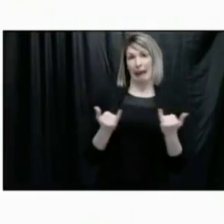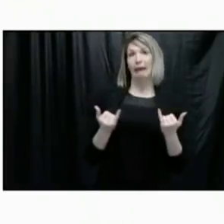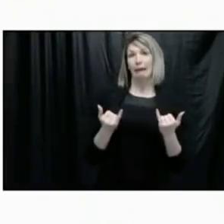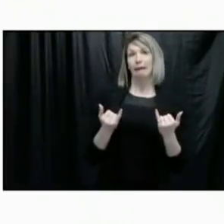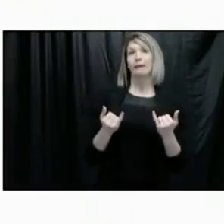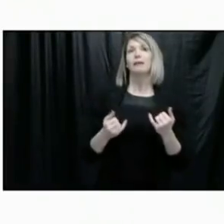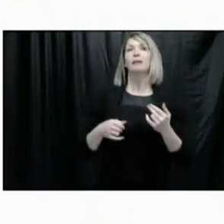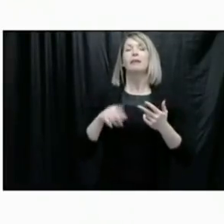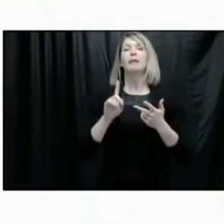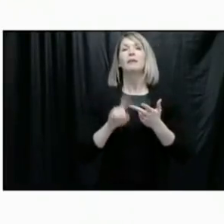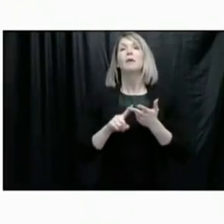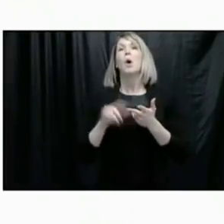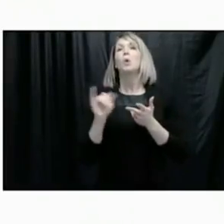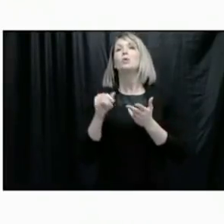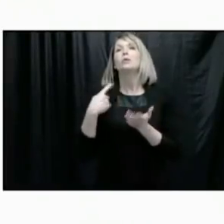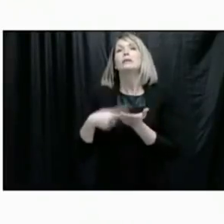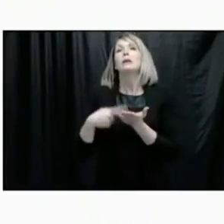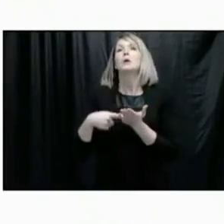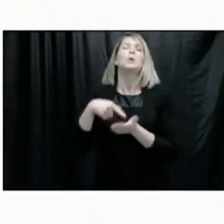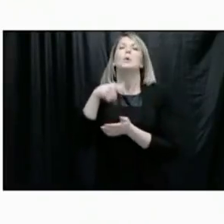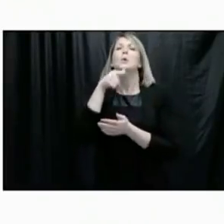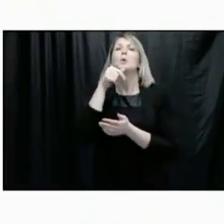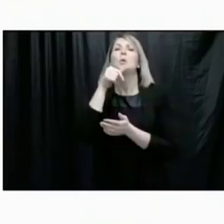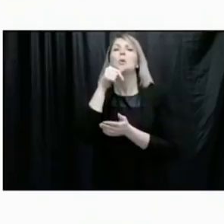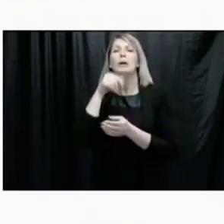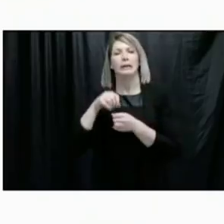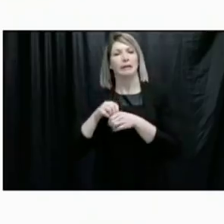IT'S APPROPRIATE AND IT'S MADE A